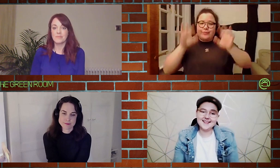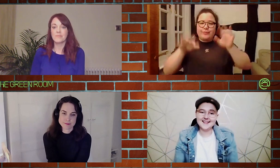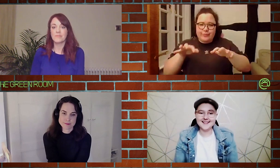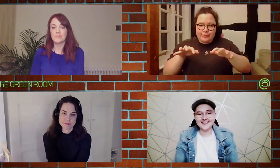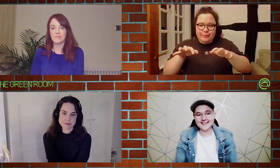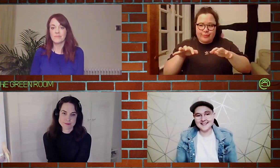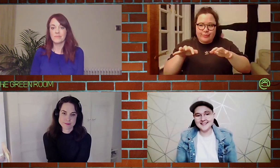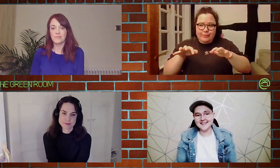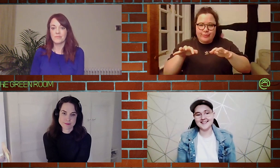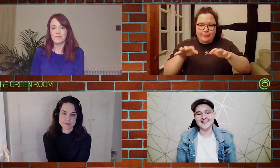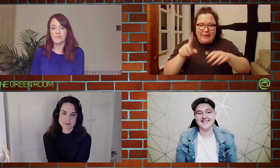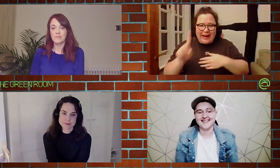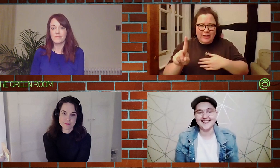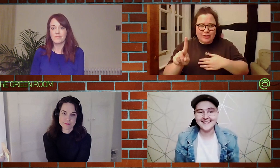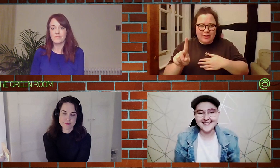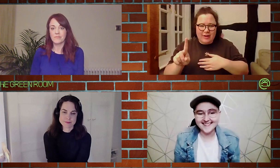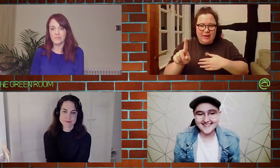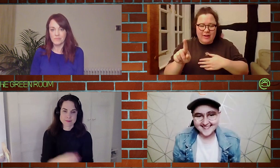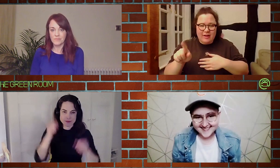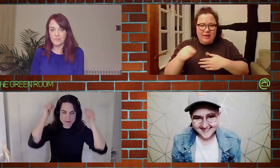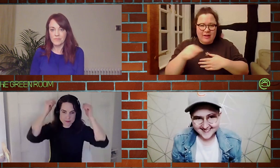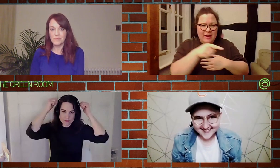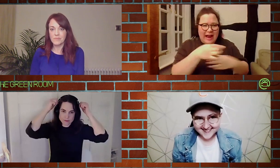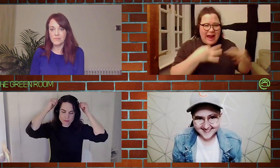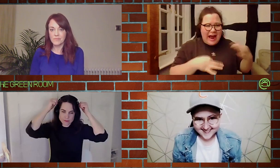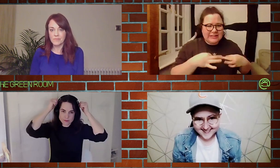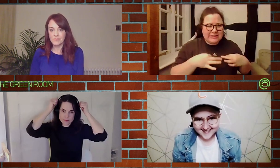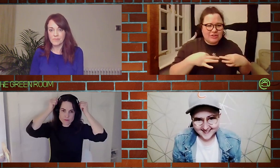for The Stage Award and